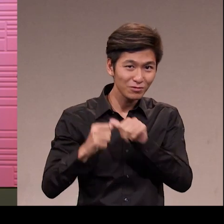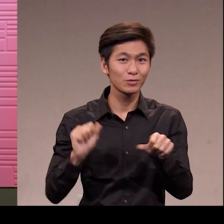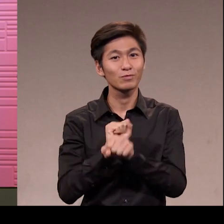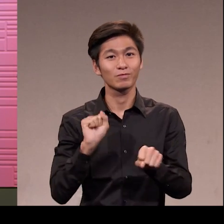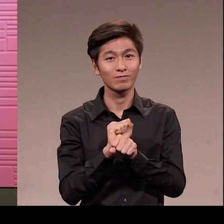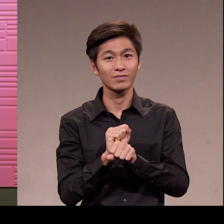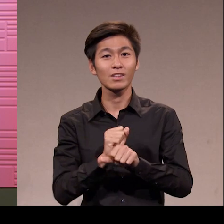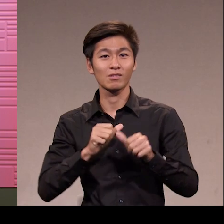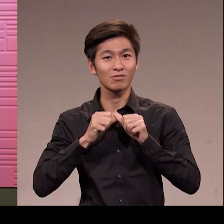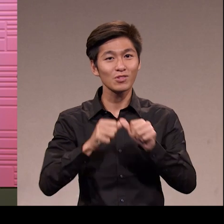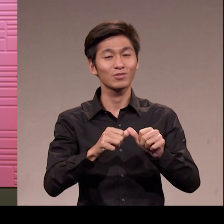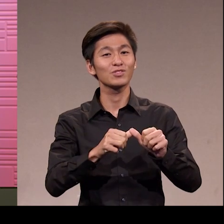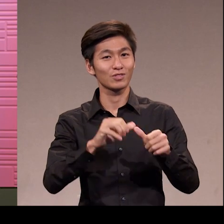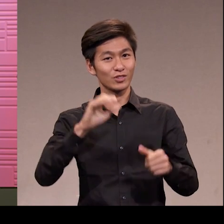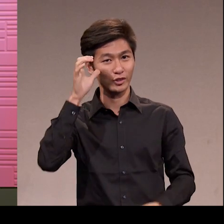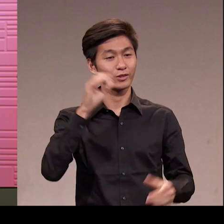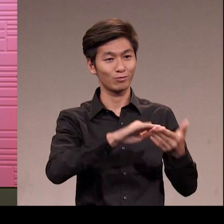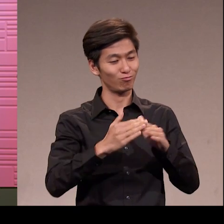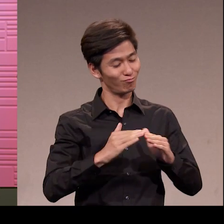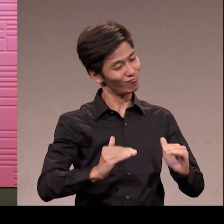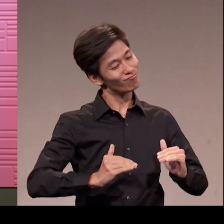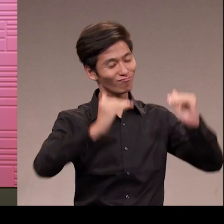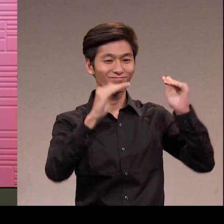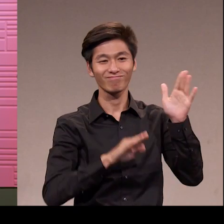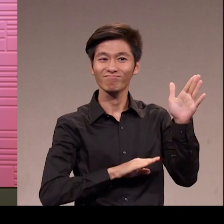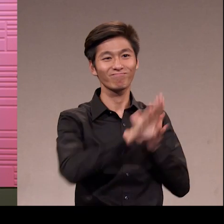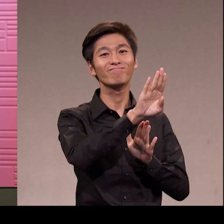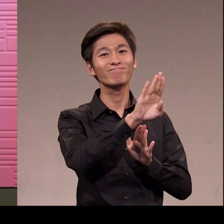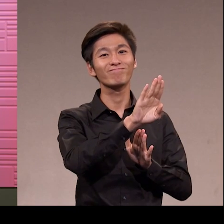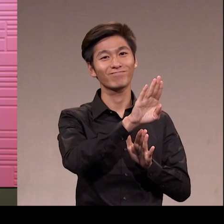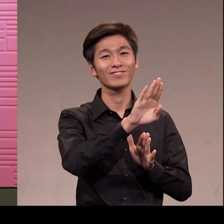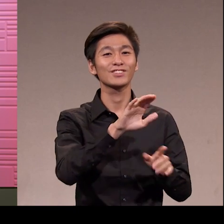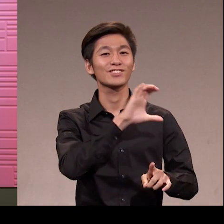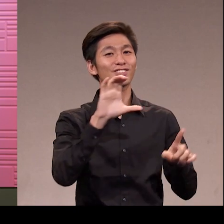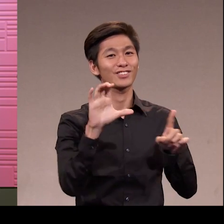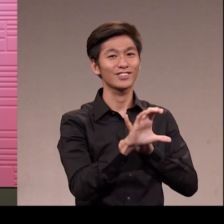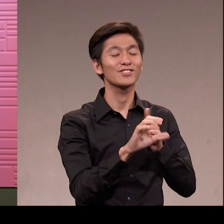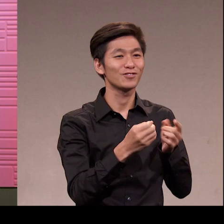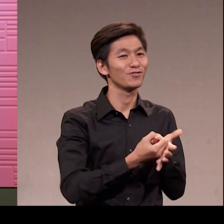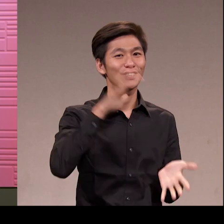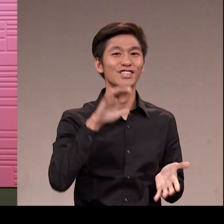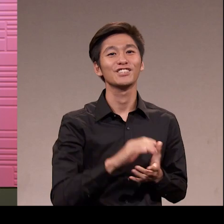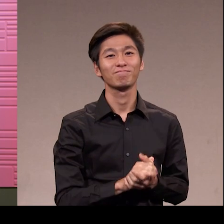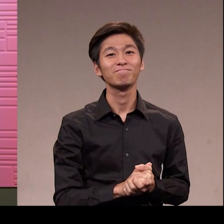to keep the Chinese community thriving and the Chinese culture vibrant. The government will continue to support